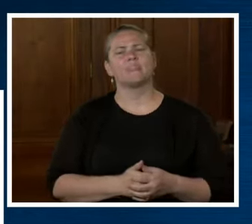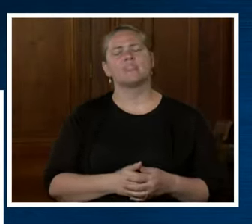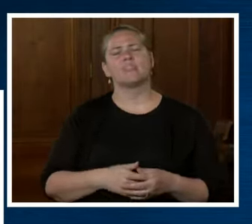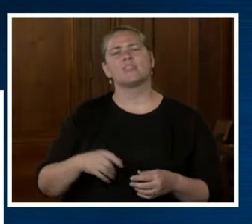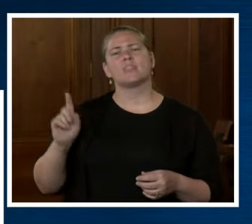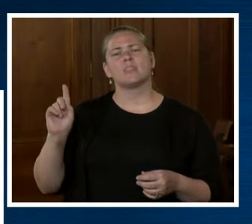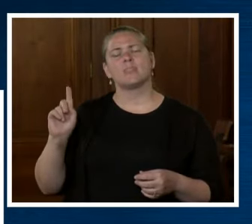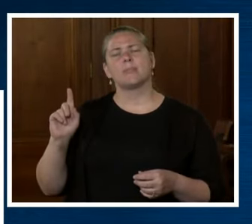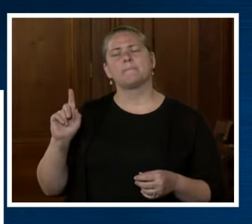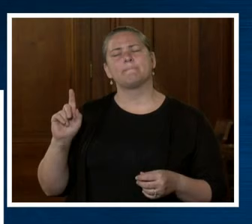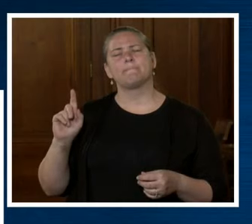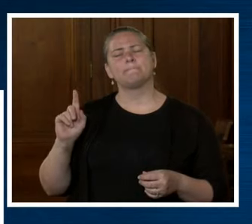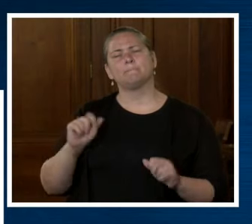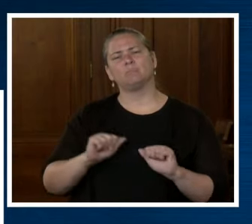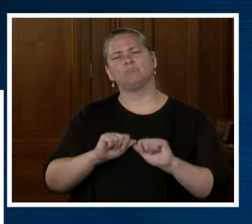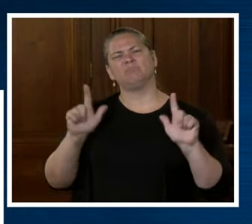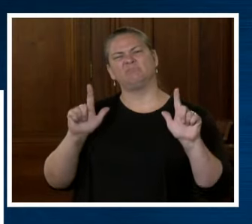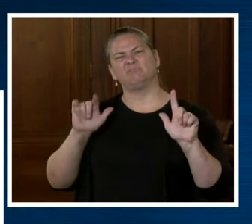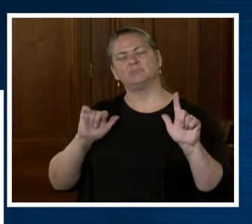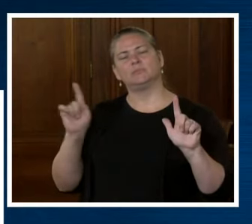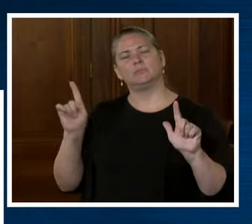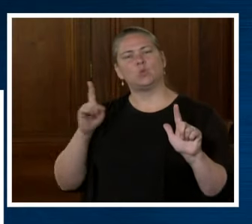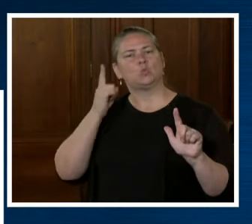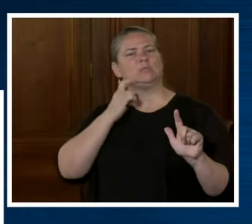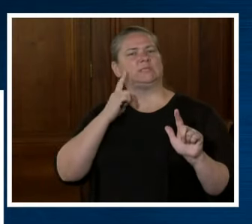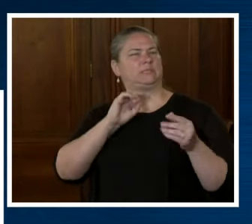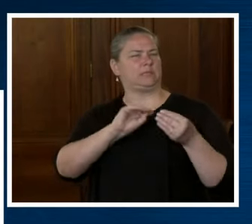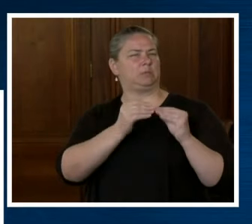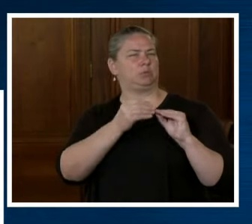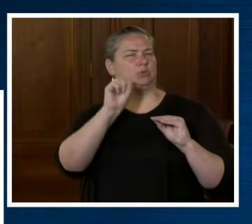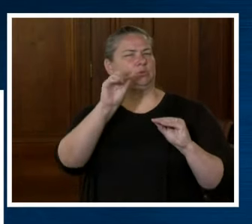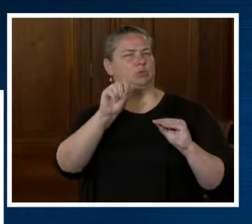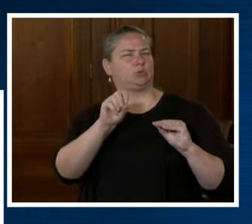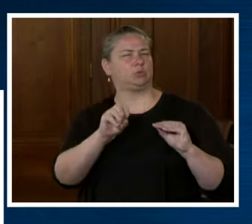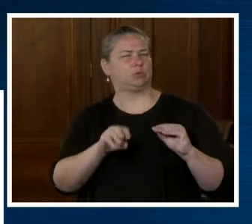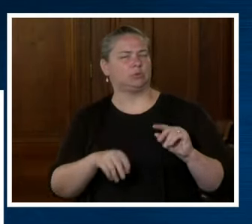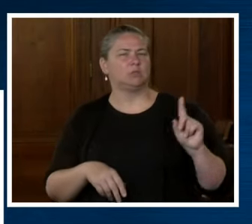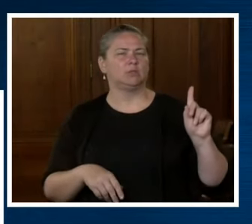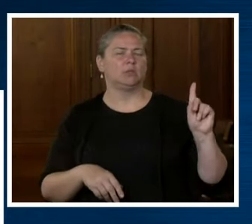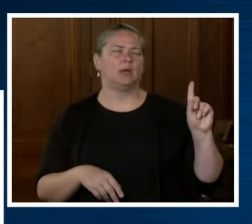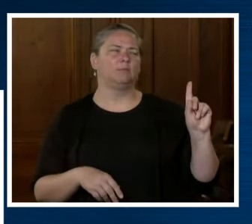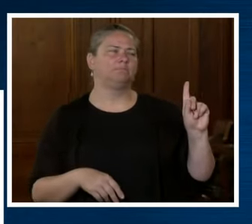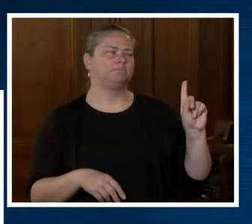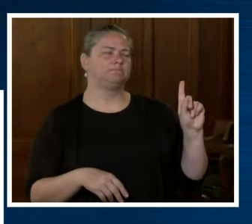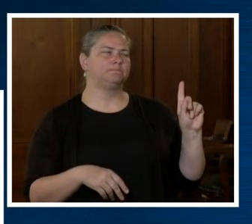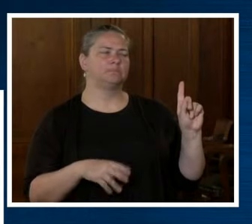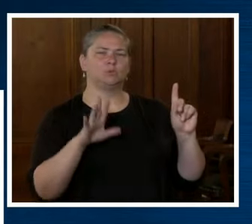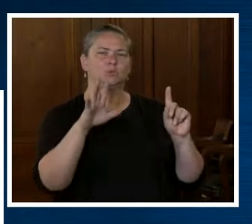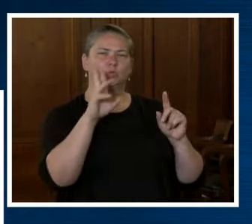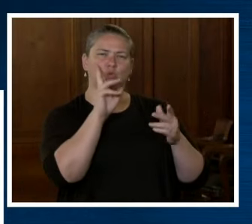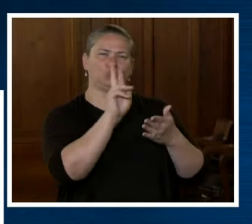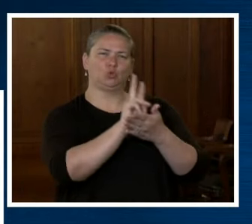CURVE AND LOOK AT HOW FAST IT WAS MOVING. HERE WE STARTED TAKING SOME OF